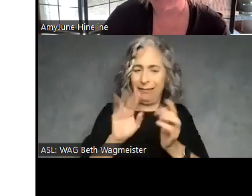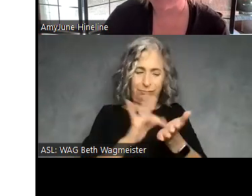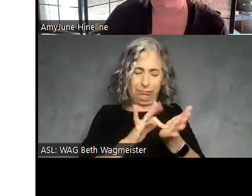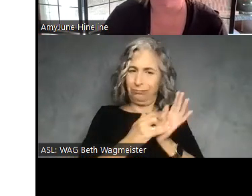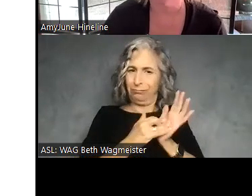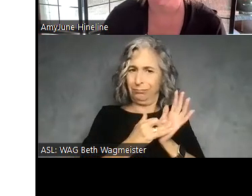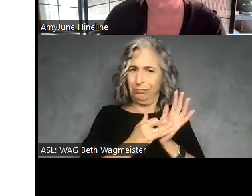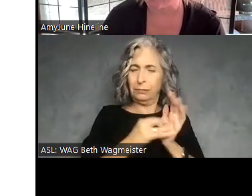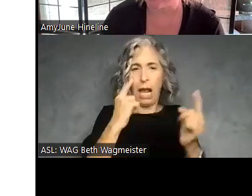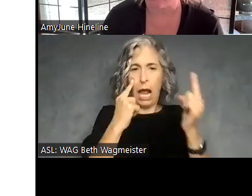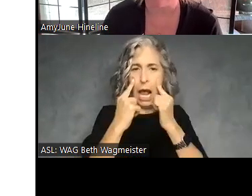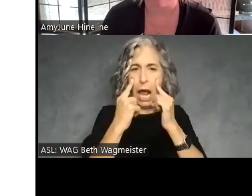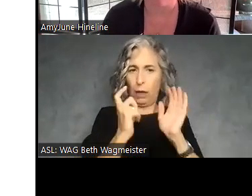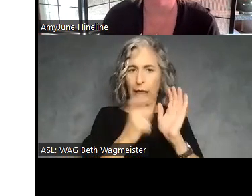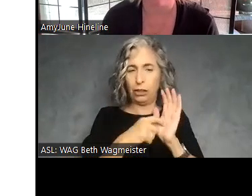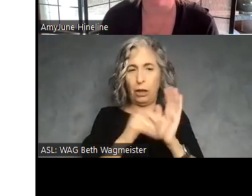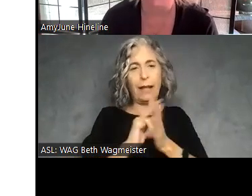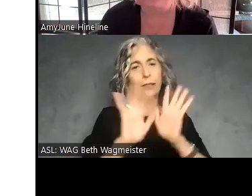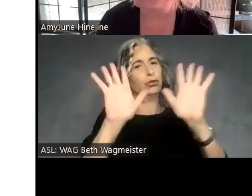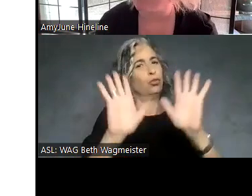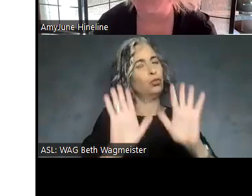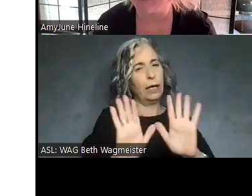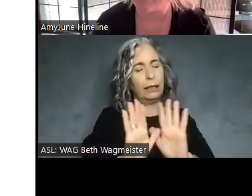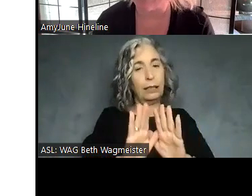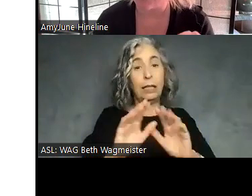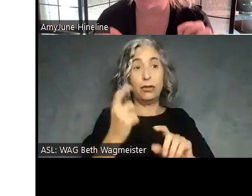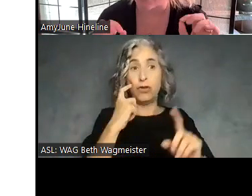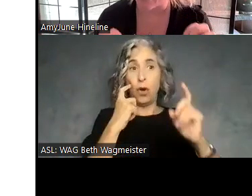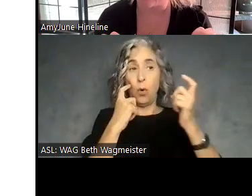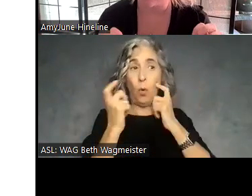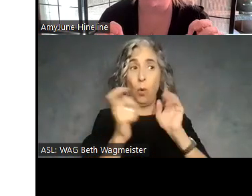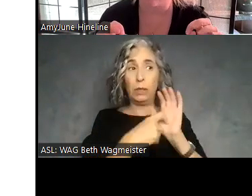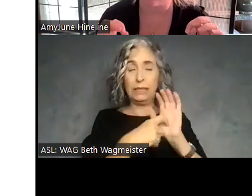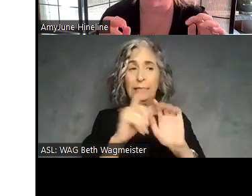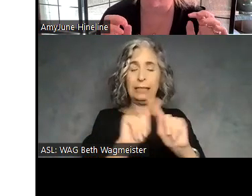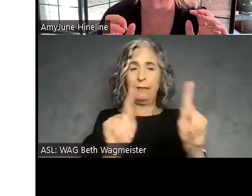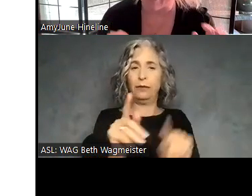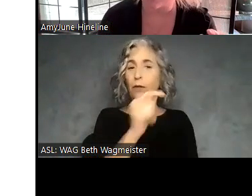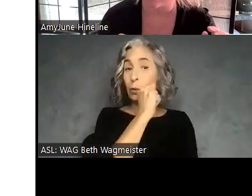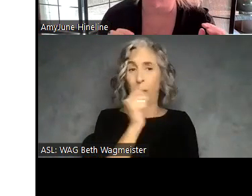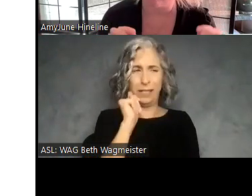working in the garden and have dirt filling in the crevasses of your fingerprint. There's always